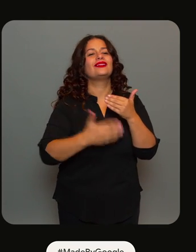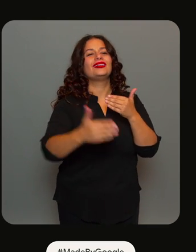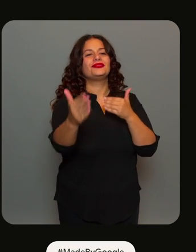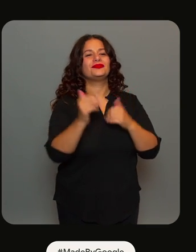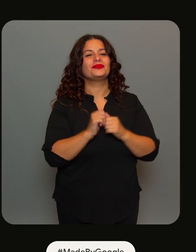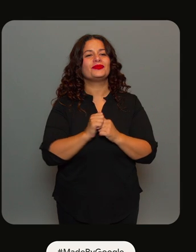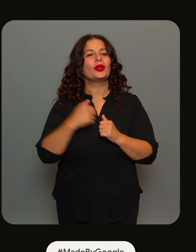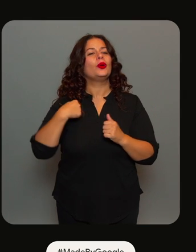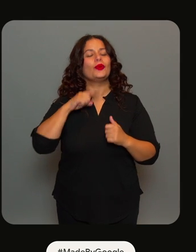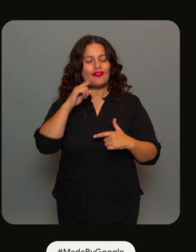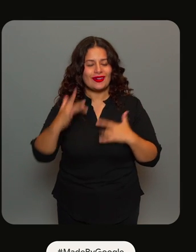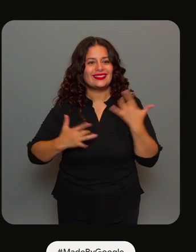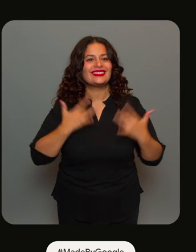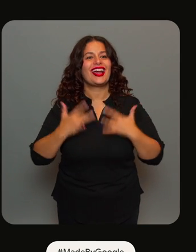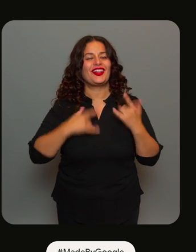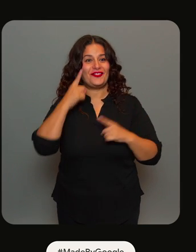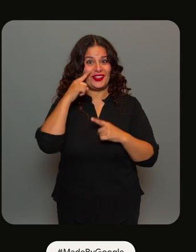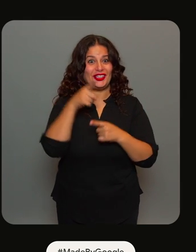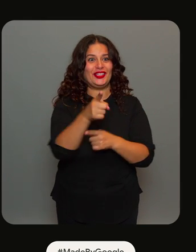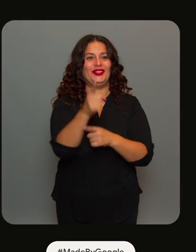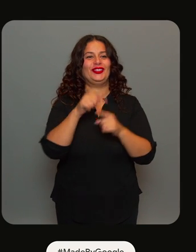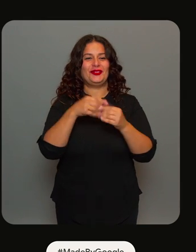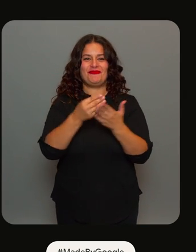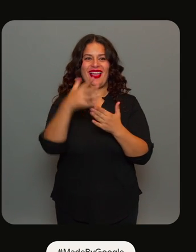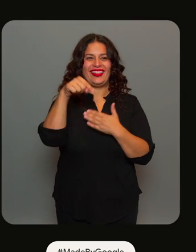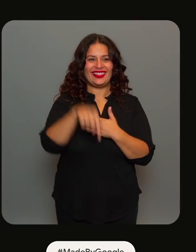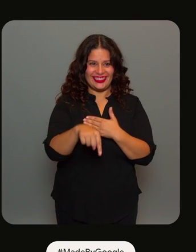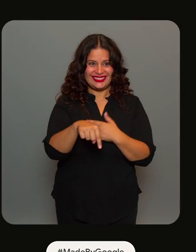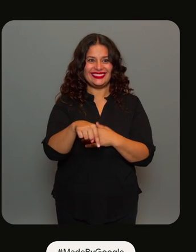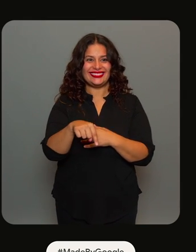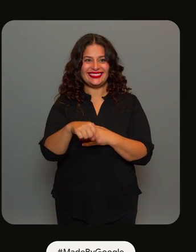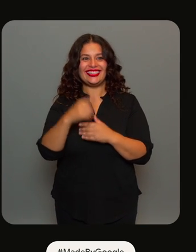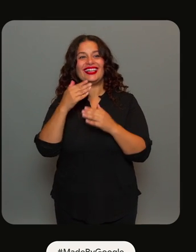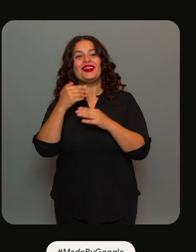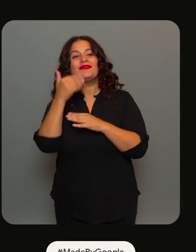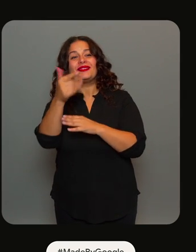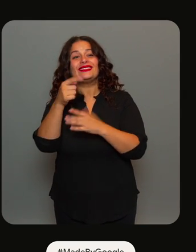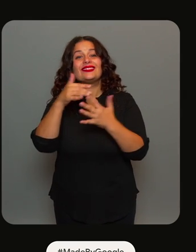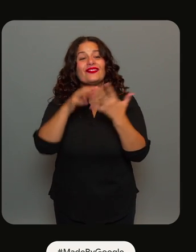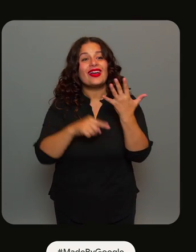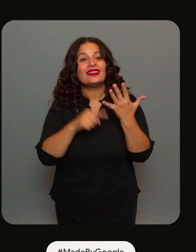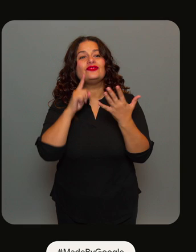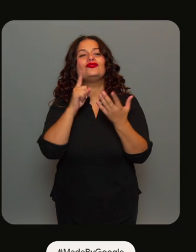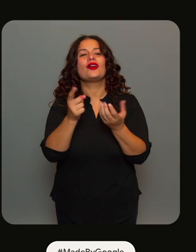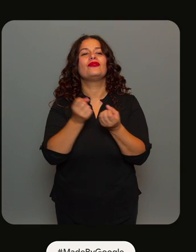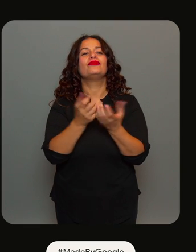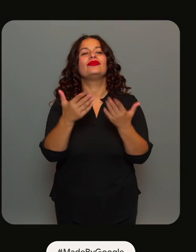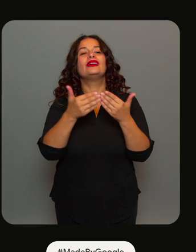experience for yourself, when the newest members of the Pixel family hit store shelves next week.